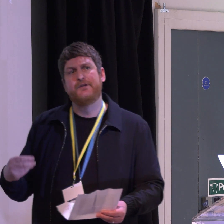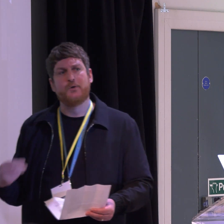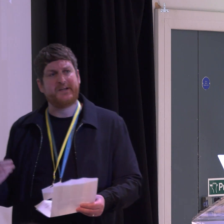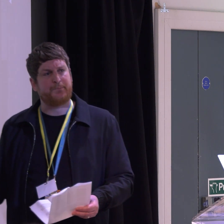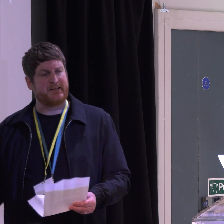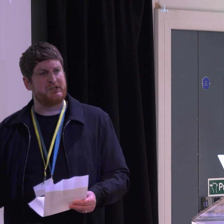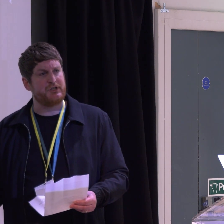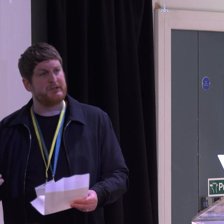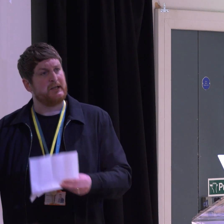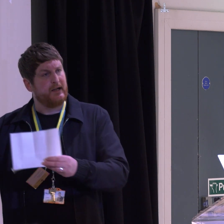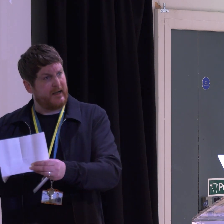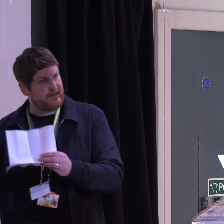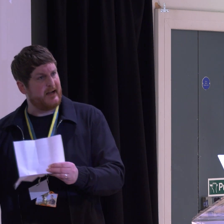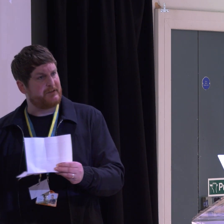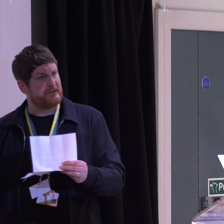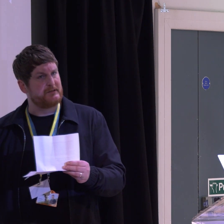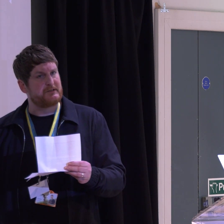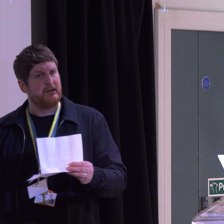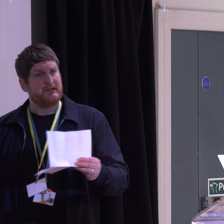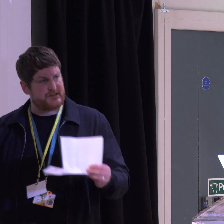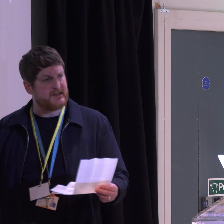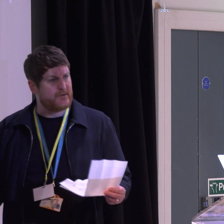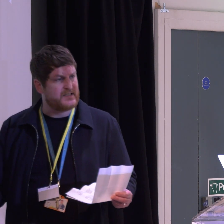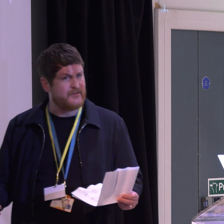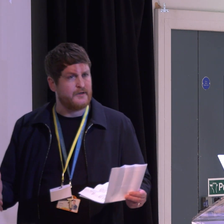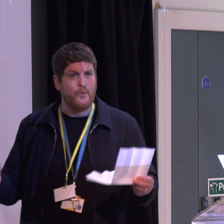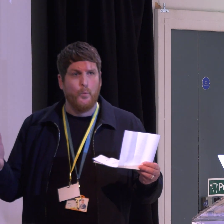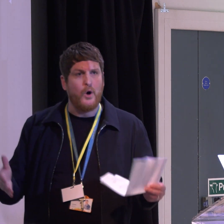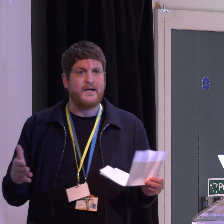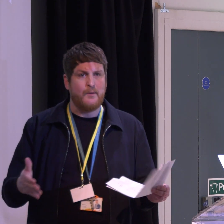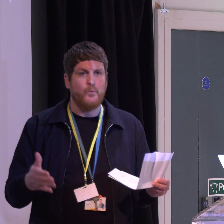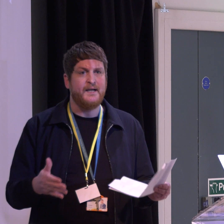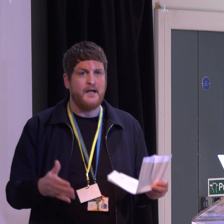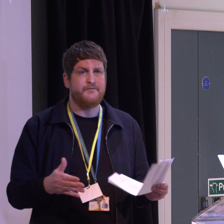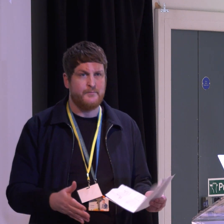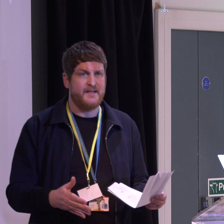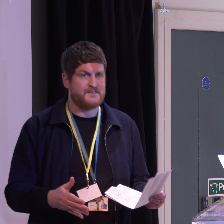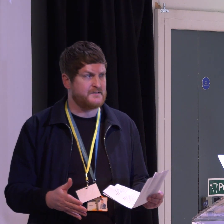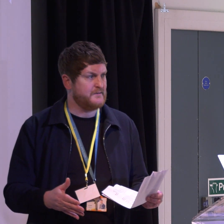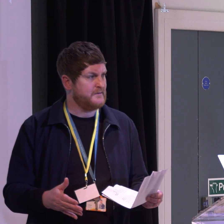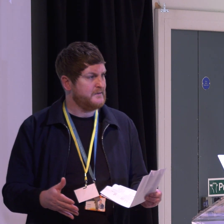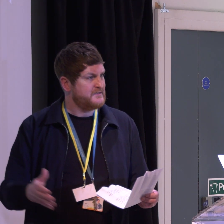But how often do we as practitioners collect that evidence, sit down together and go, what can we learn from this?